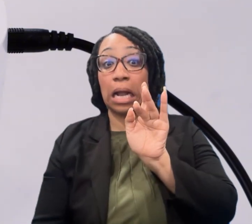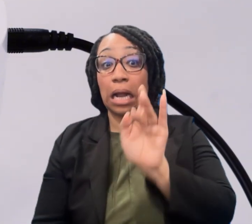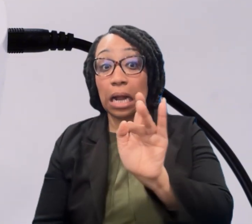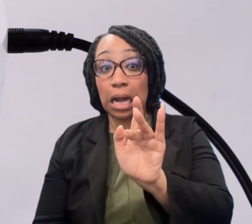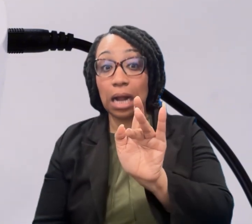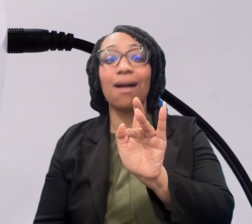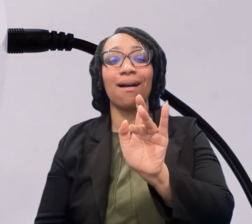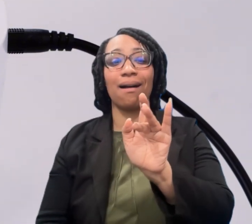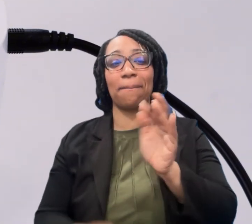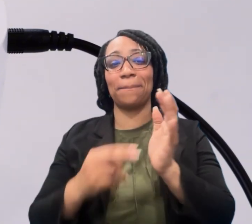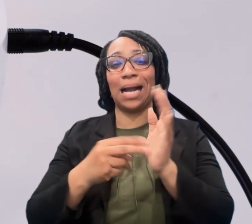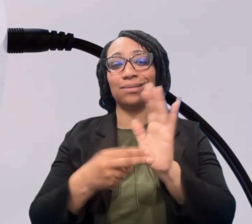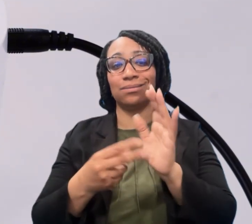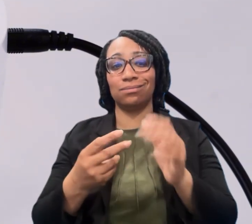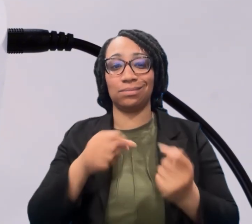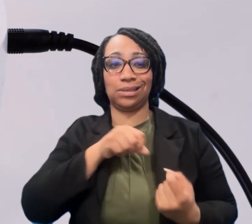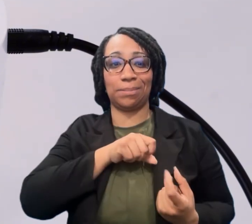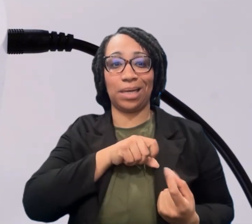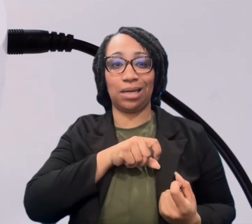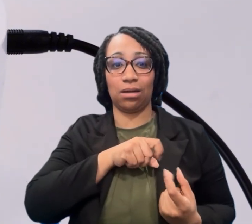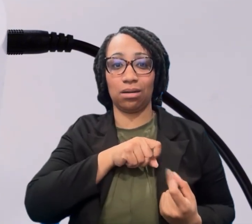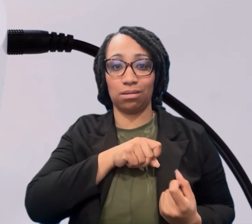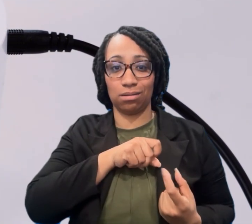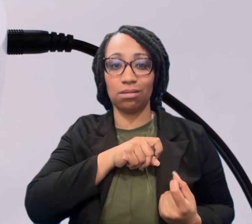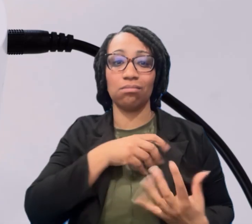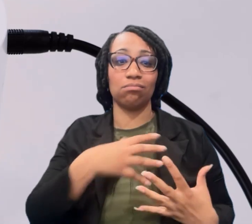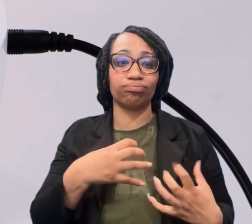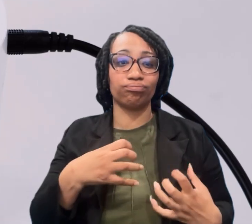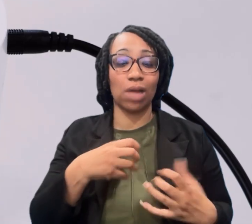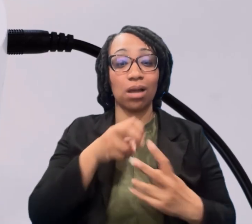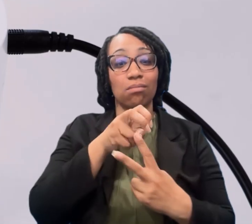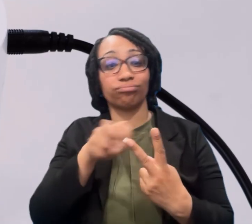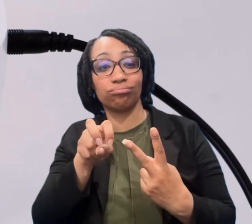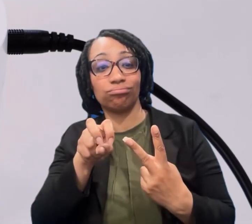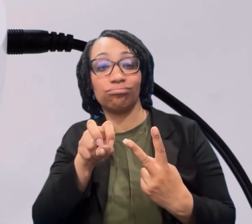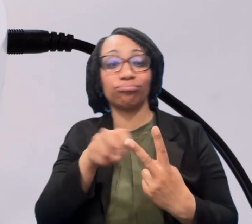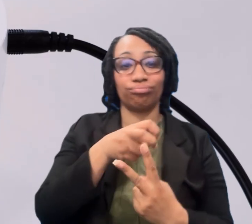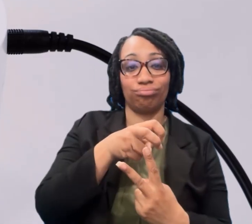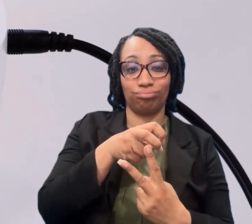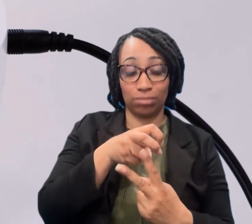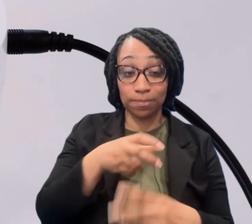it over before then. You'll notice that the phase indicator light switched from orange to white.